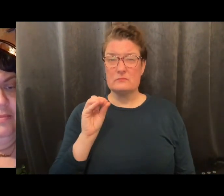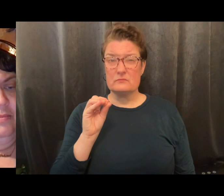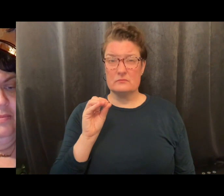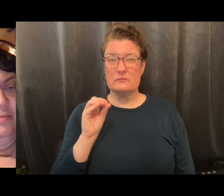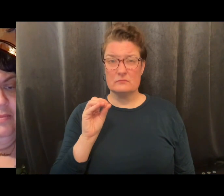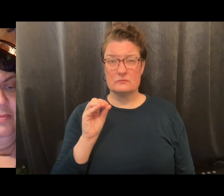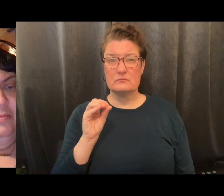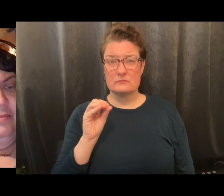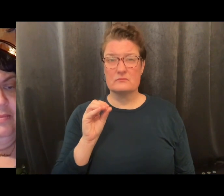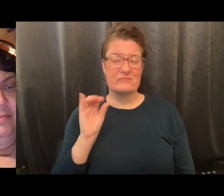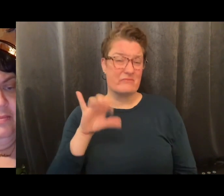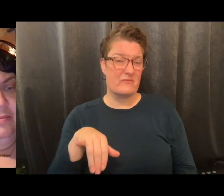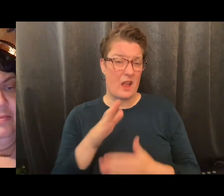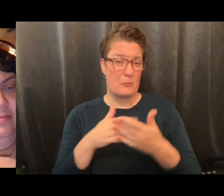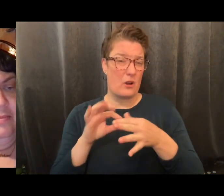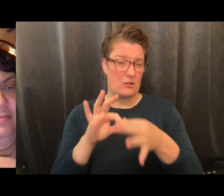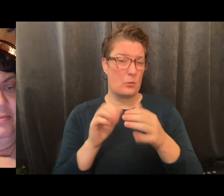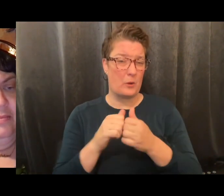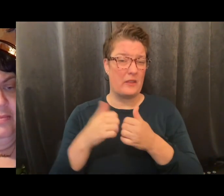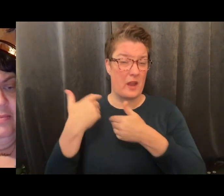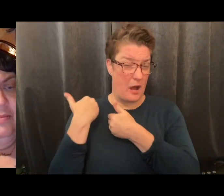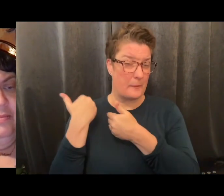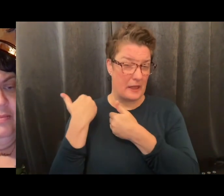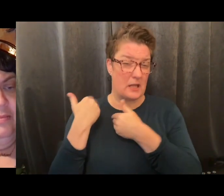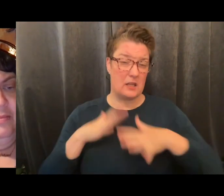that I wish for our community.